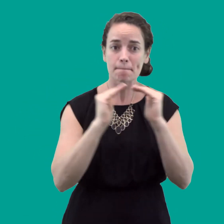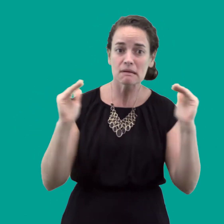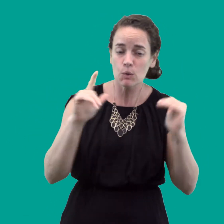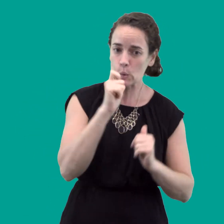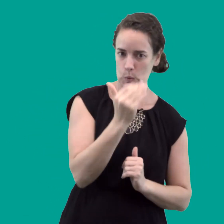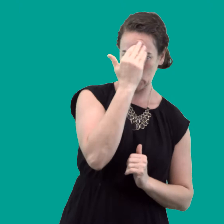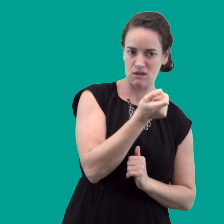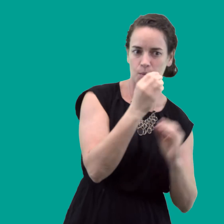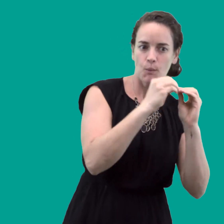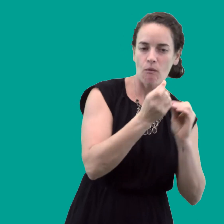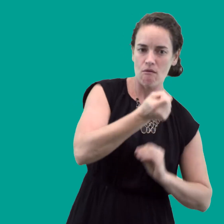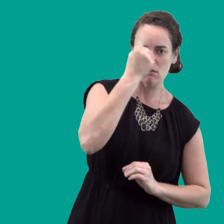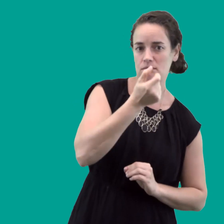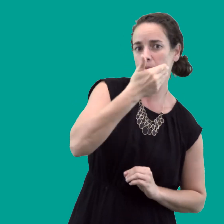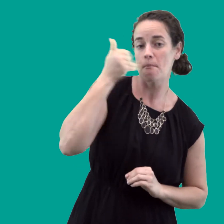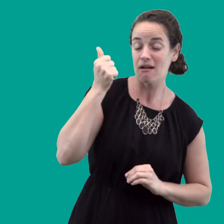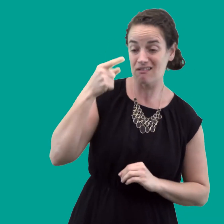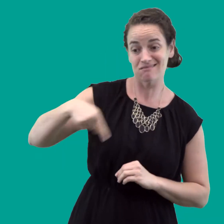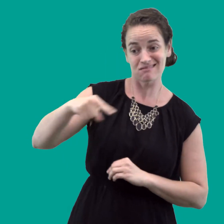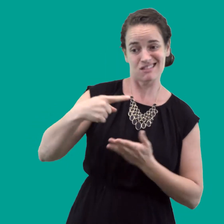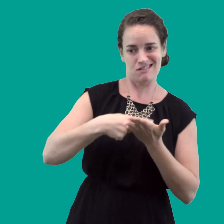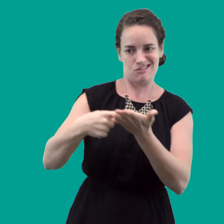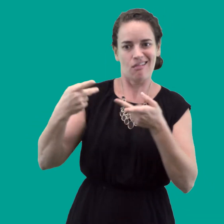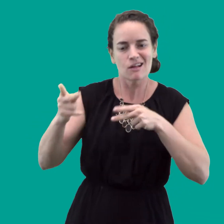A peer who knows a little bit more or understands the content better